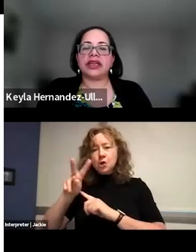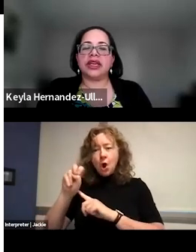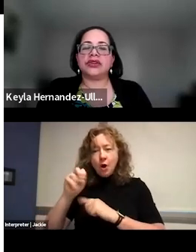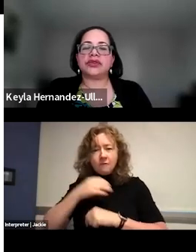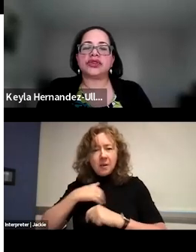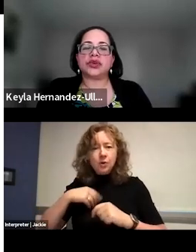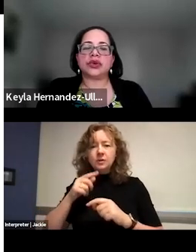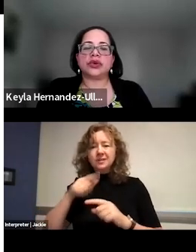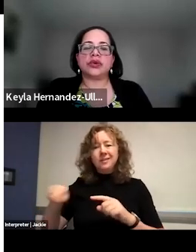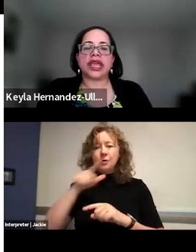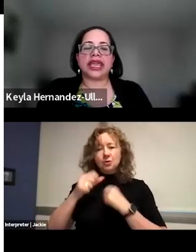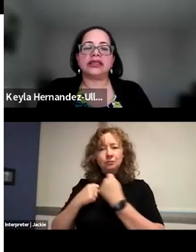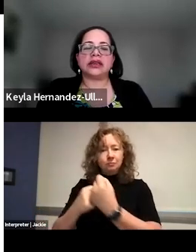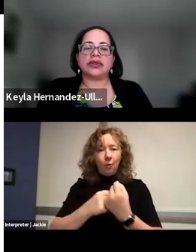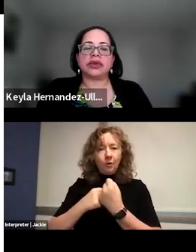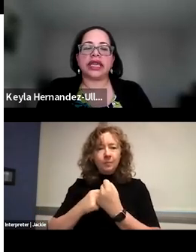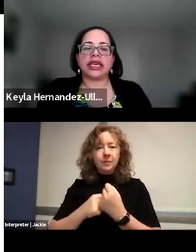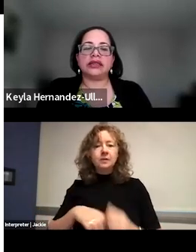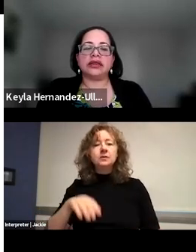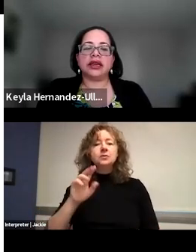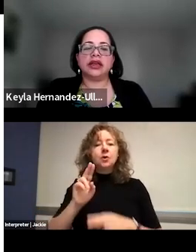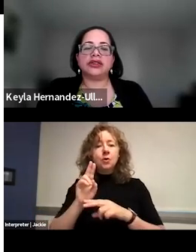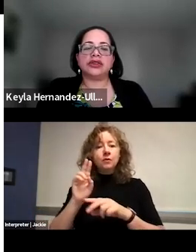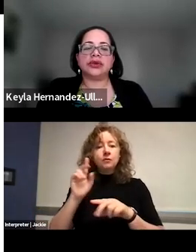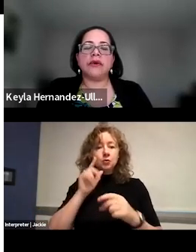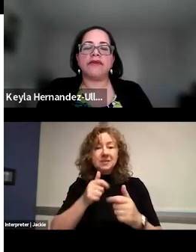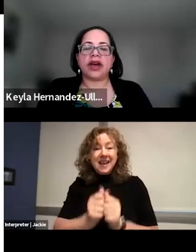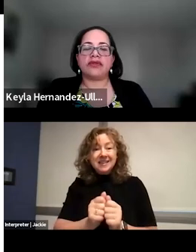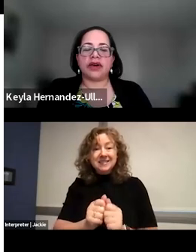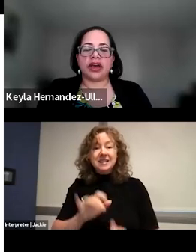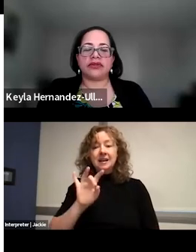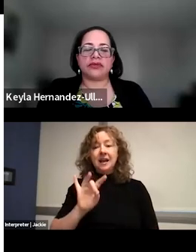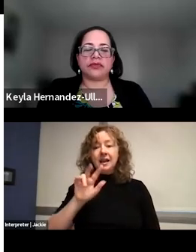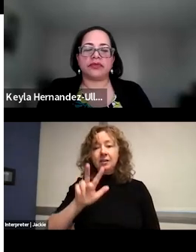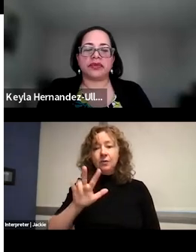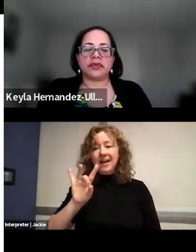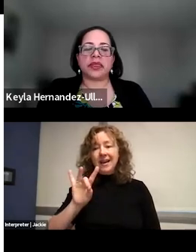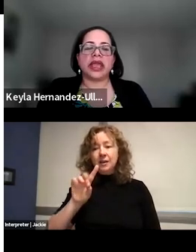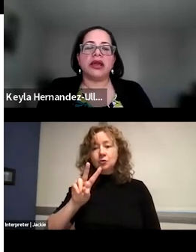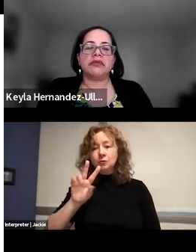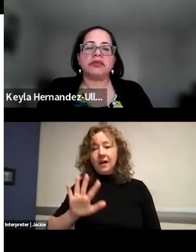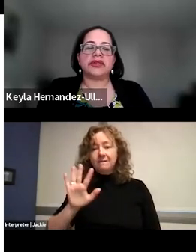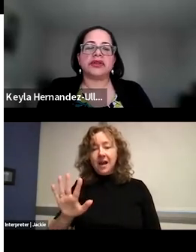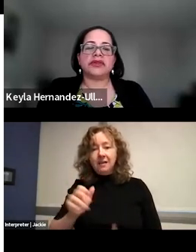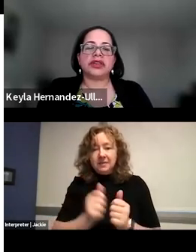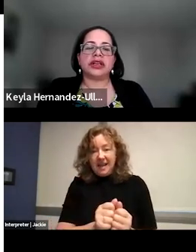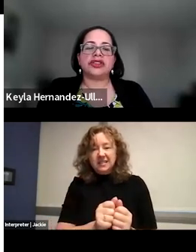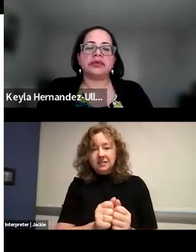Keyla Hernandez-Ulloa: to text the veterans crisis lifeline use the short code 8, 3, 8, Keyla Hernandez-Ulloa: 2, 5, 5